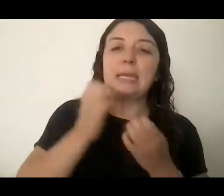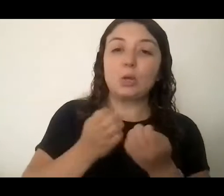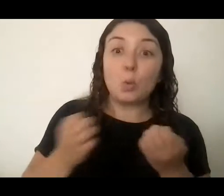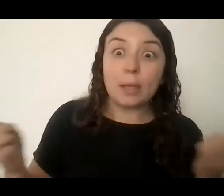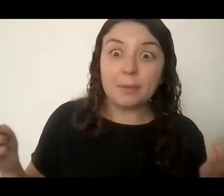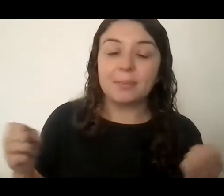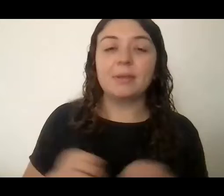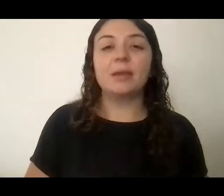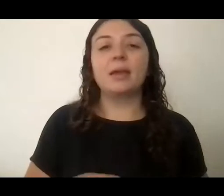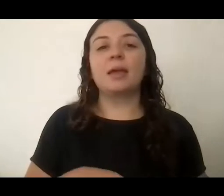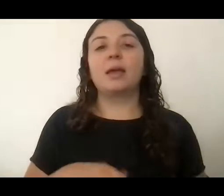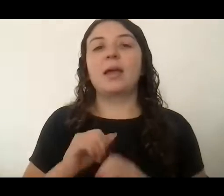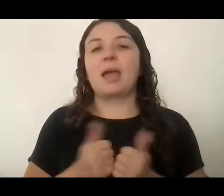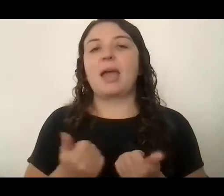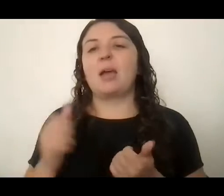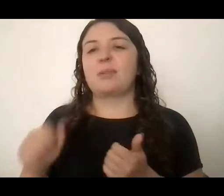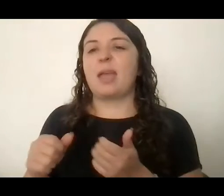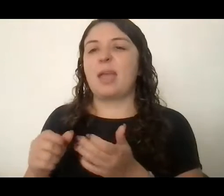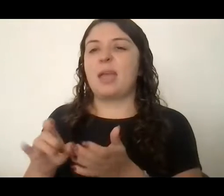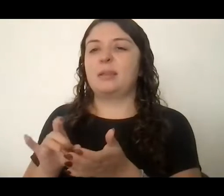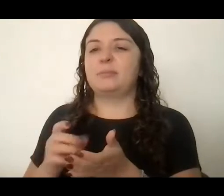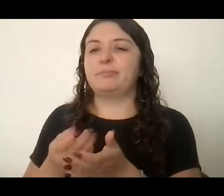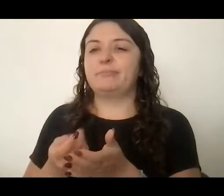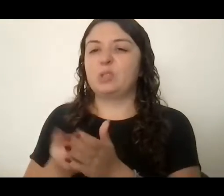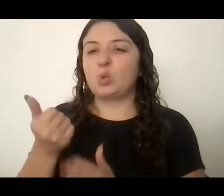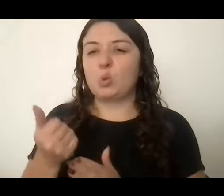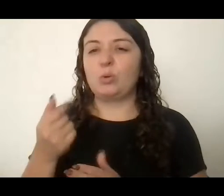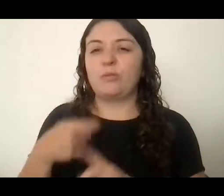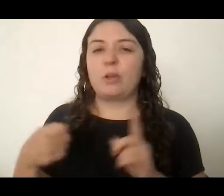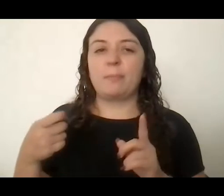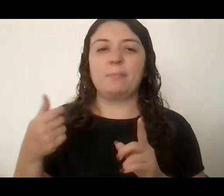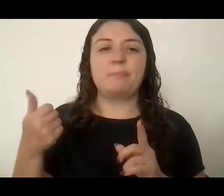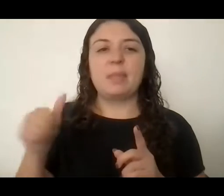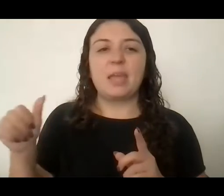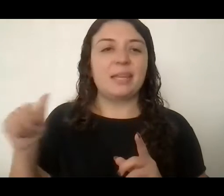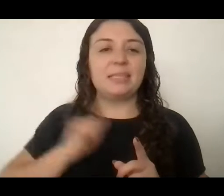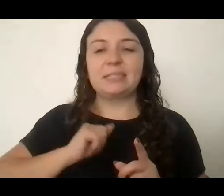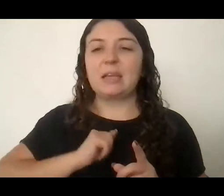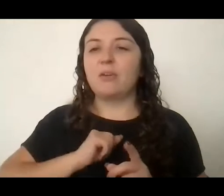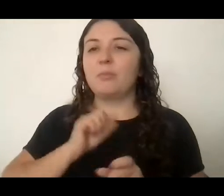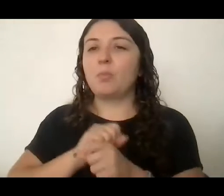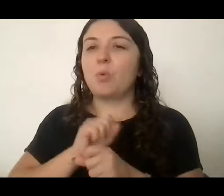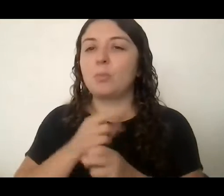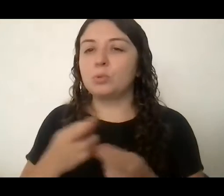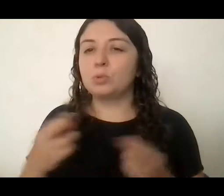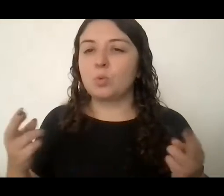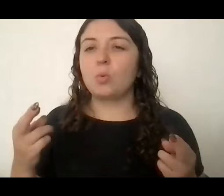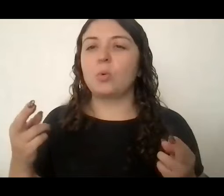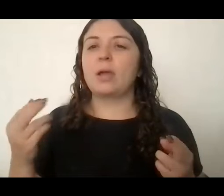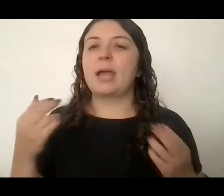excluded from financial need based benefit programs through some special exclusions,